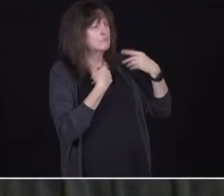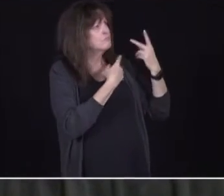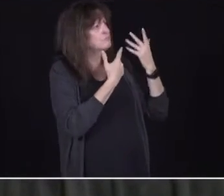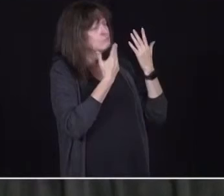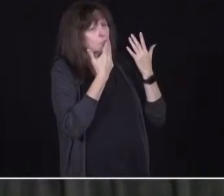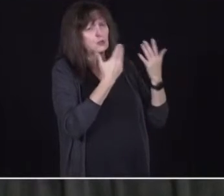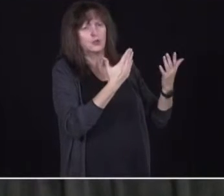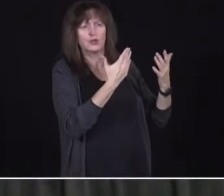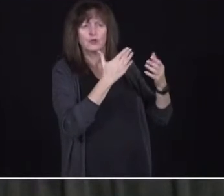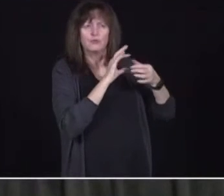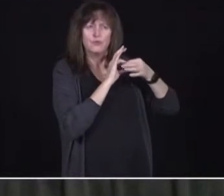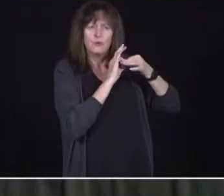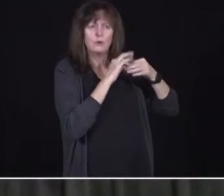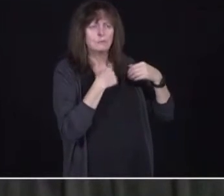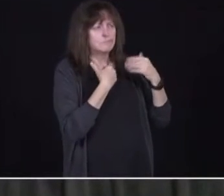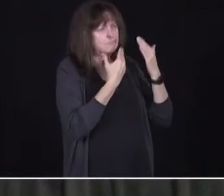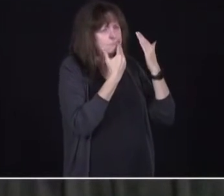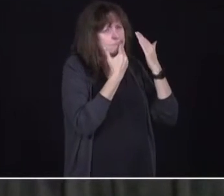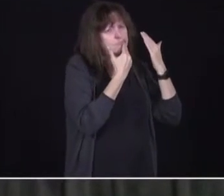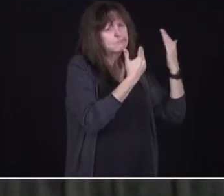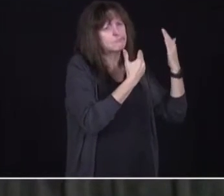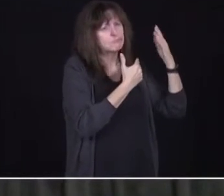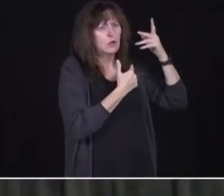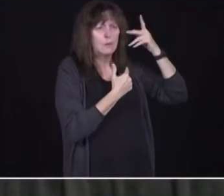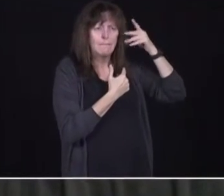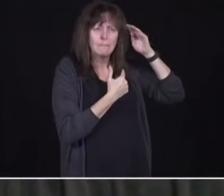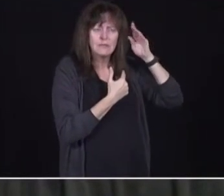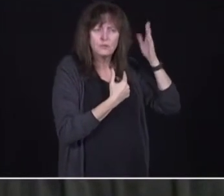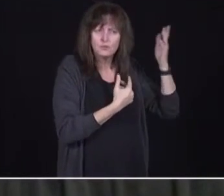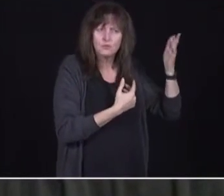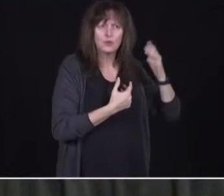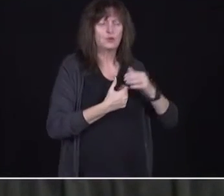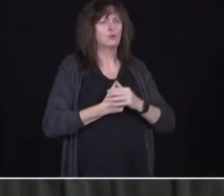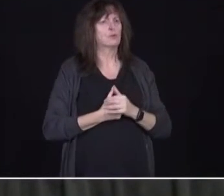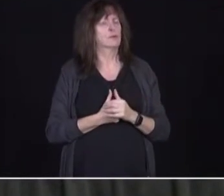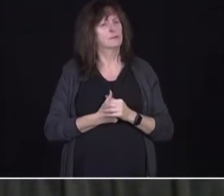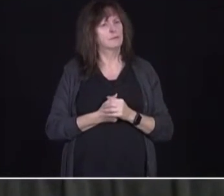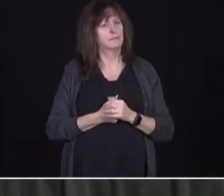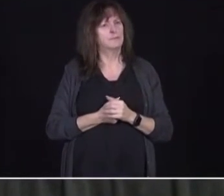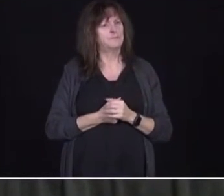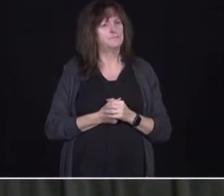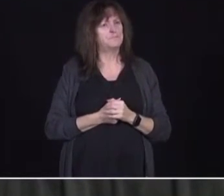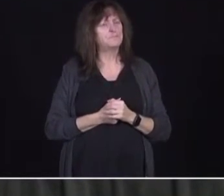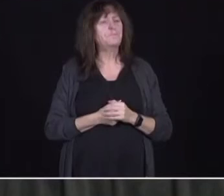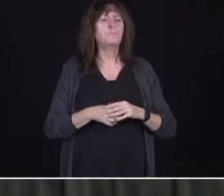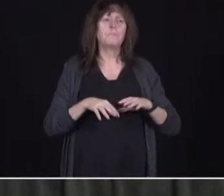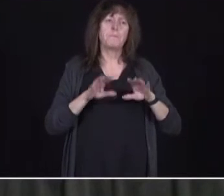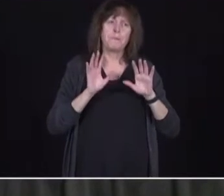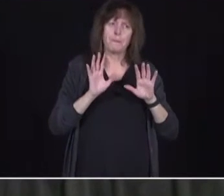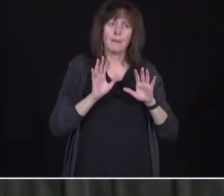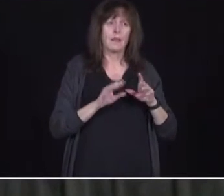We are working collaborativelying to, very, very welling to and I want to thank the PM for his collaboration.